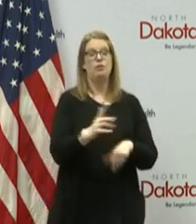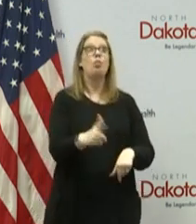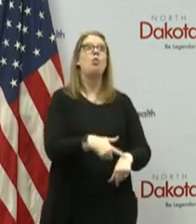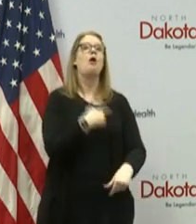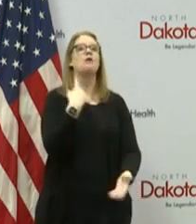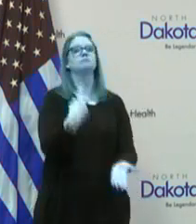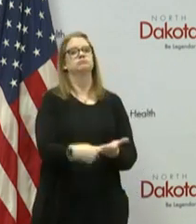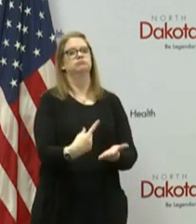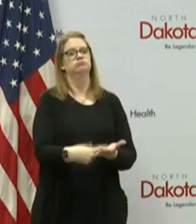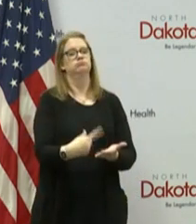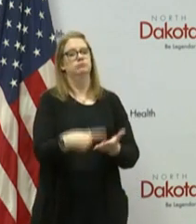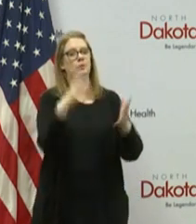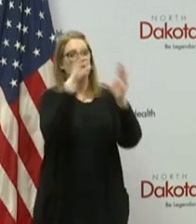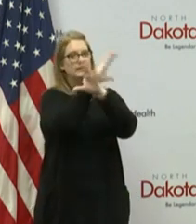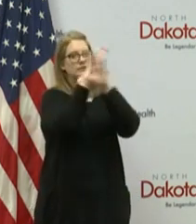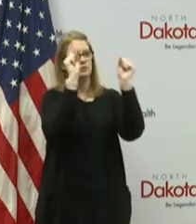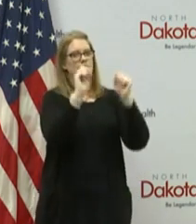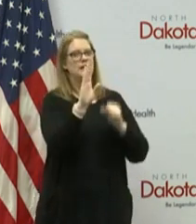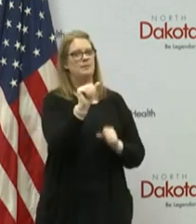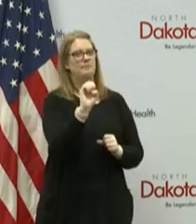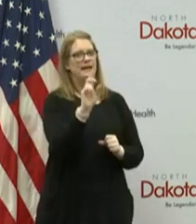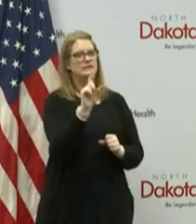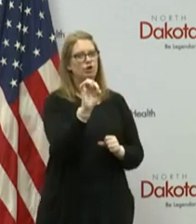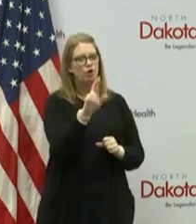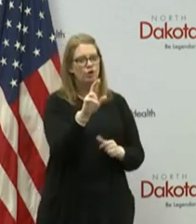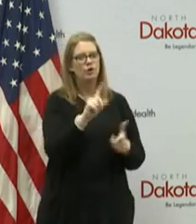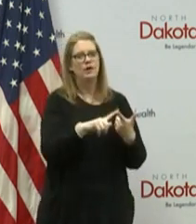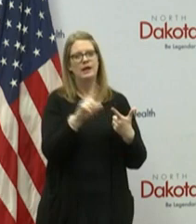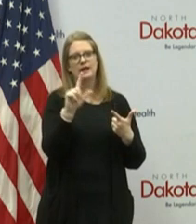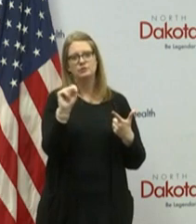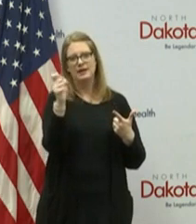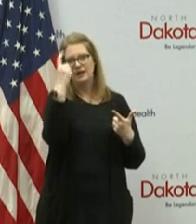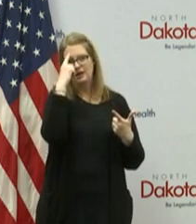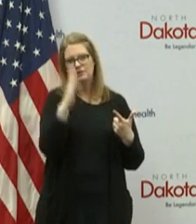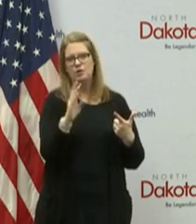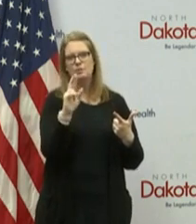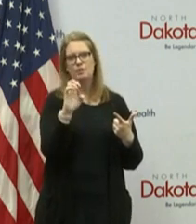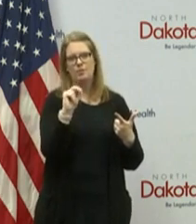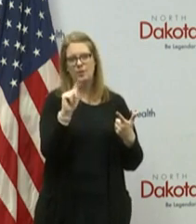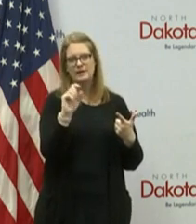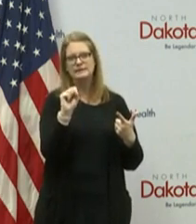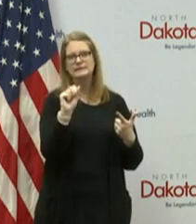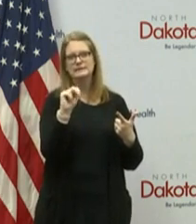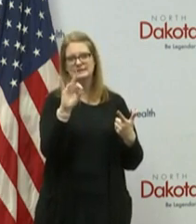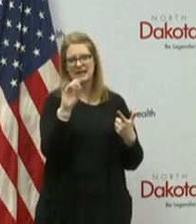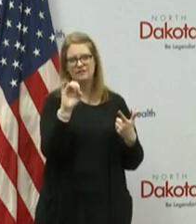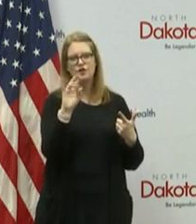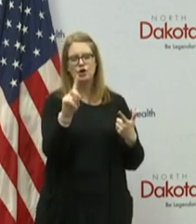WITH DISTANCE LEARNING OR CONTINUE IN THE CLASSROOM. LAST NIGHT WE HAD A LONG DISCUSSION WITH OUR